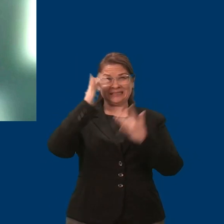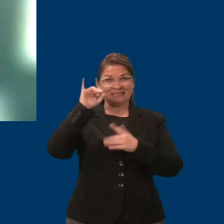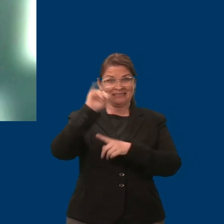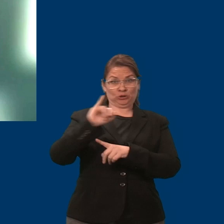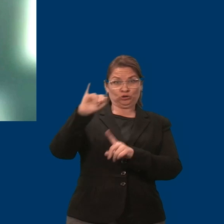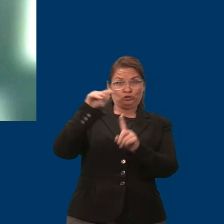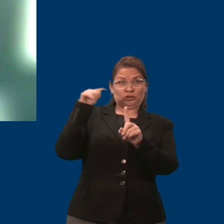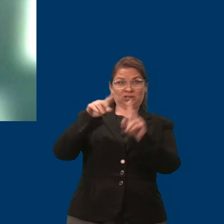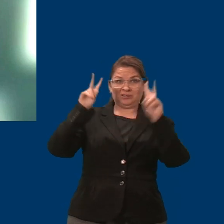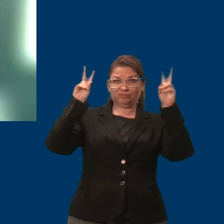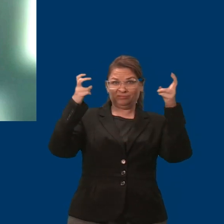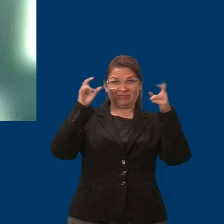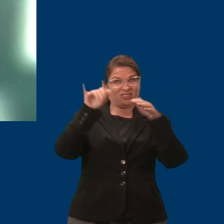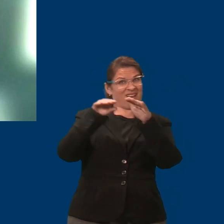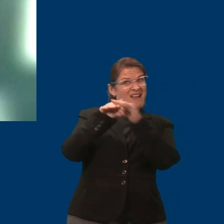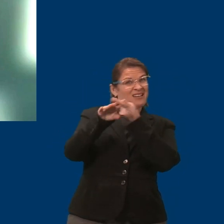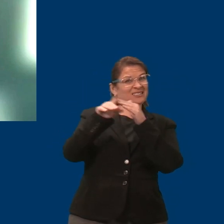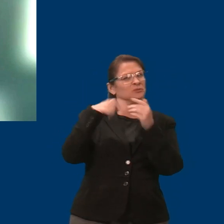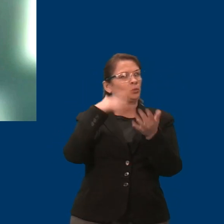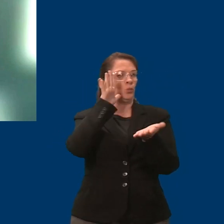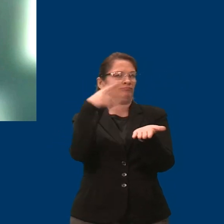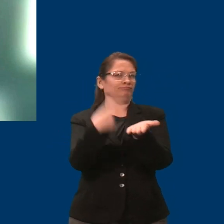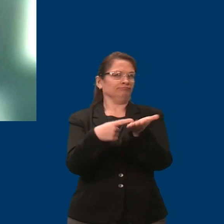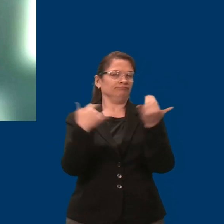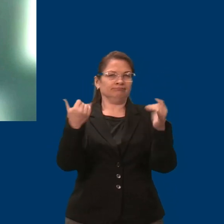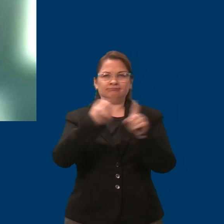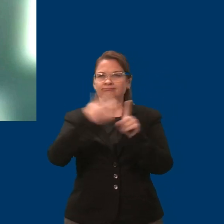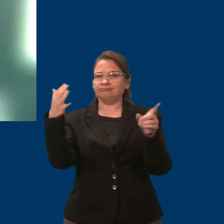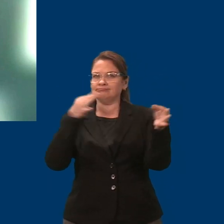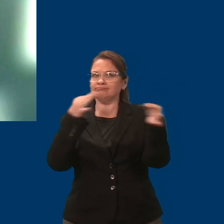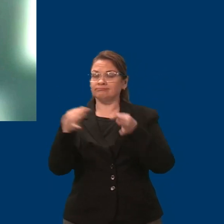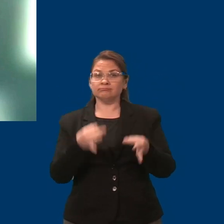This important conversation features Leo's mom and citizen